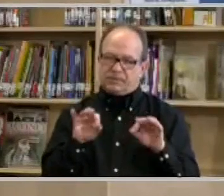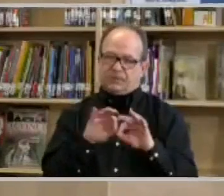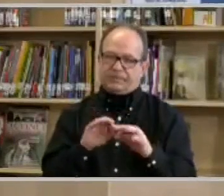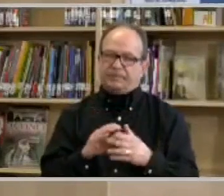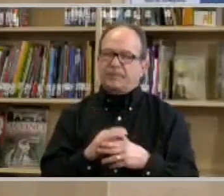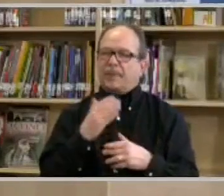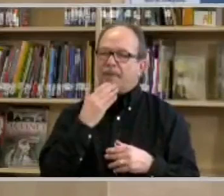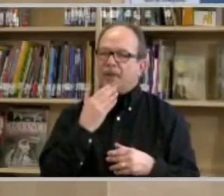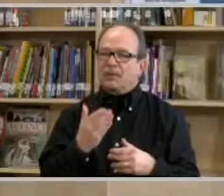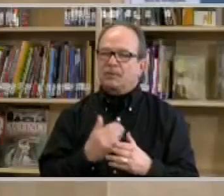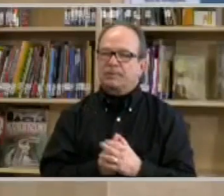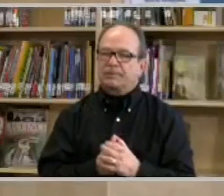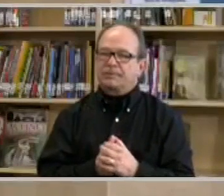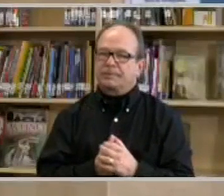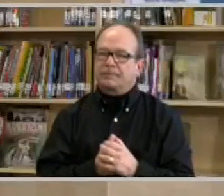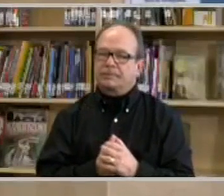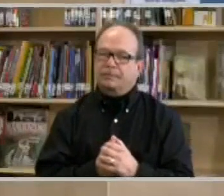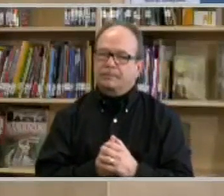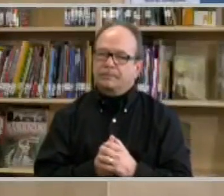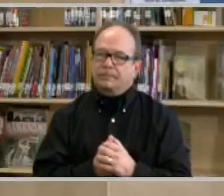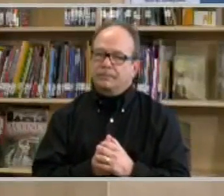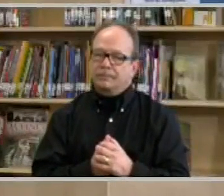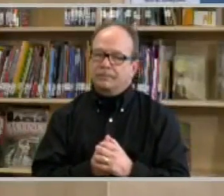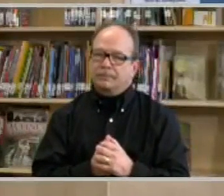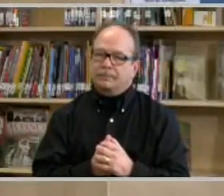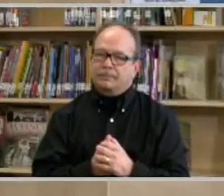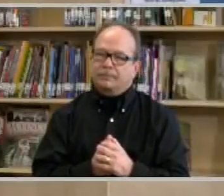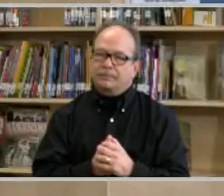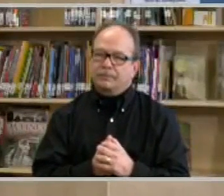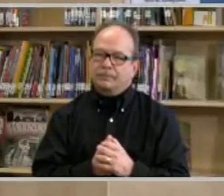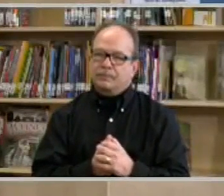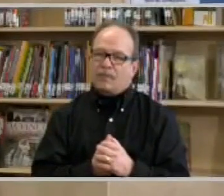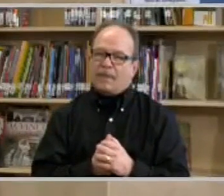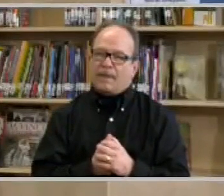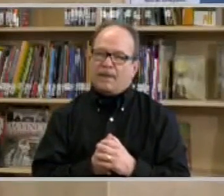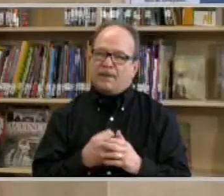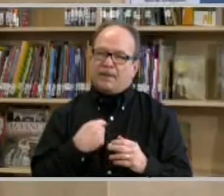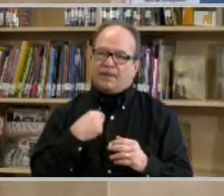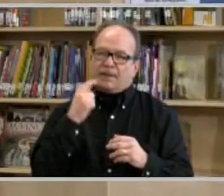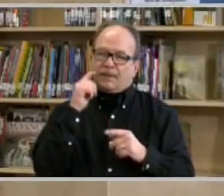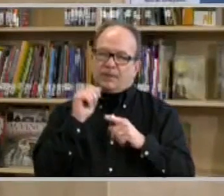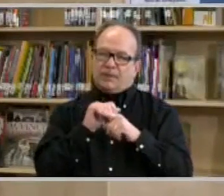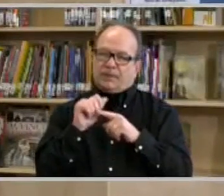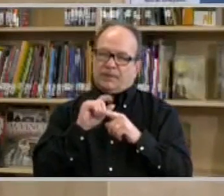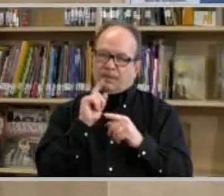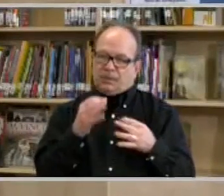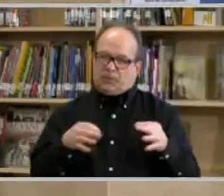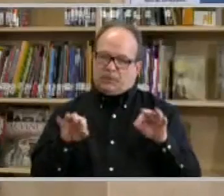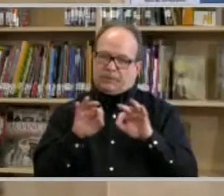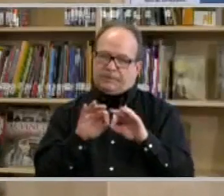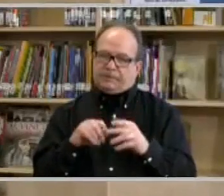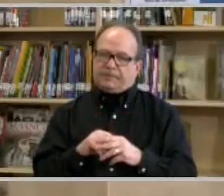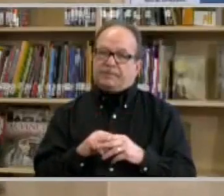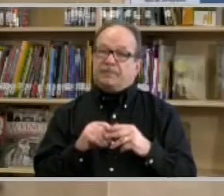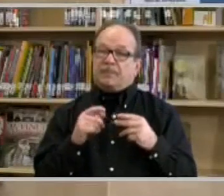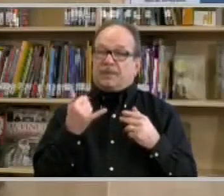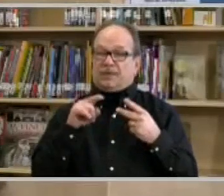SO THANK YOU, MAYOR, FOR -- I